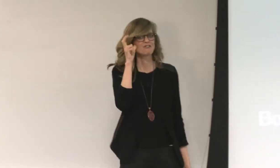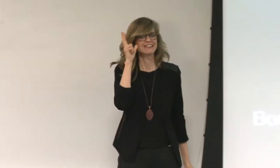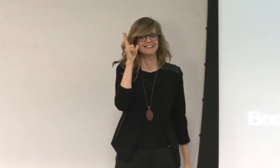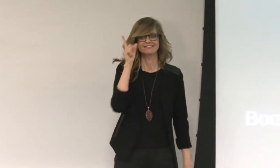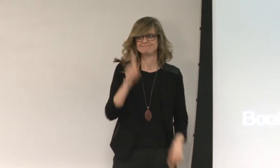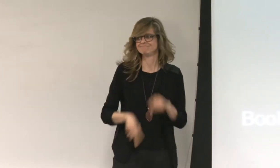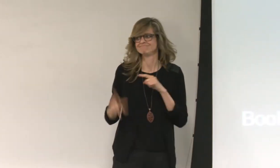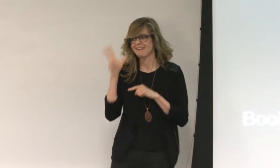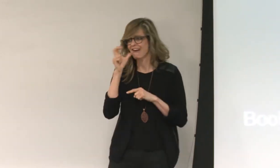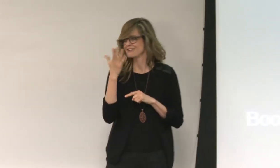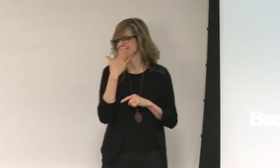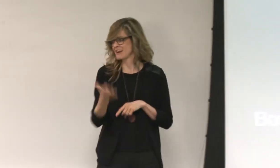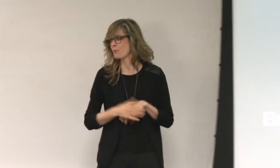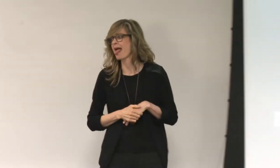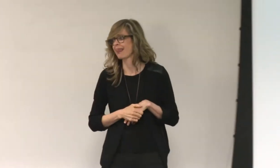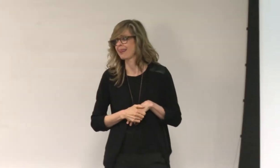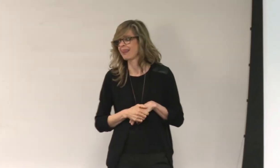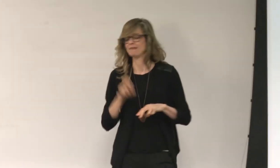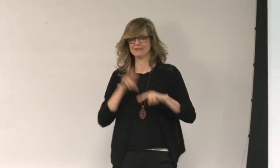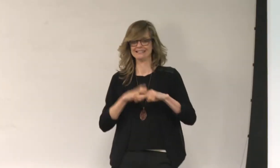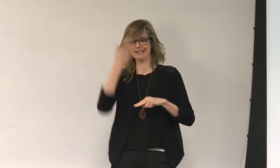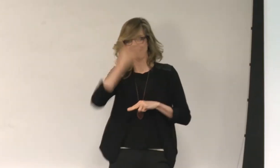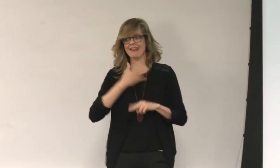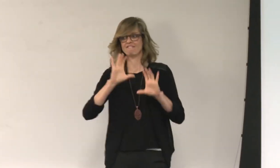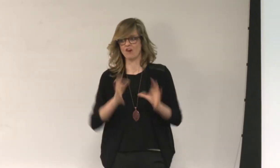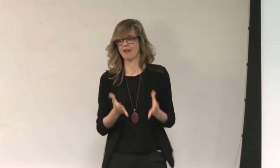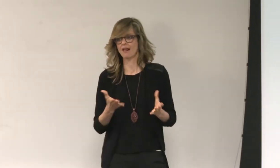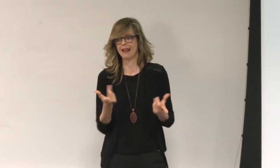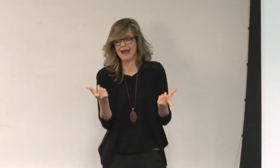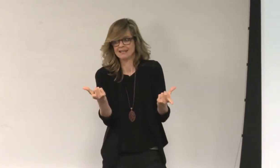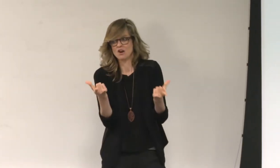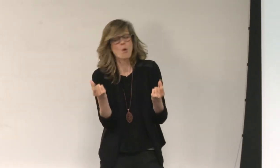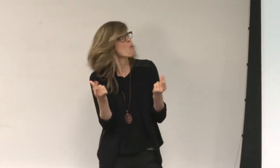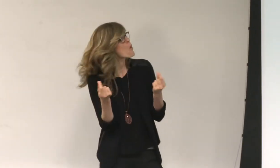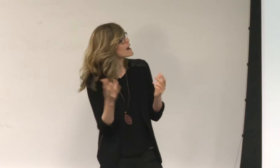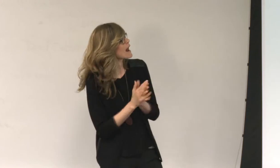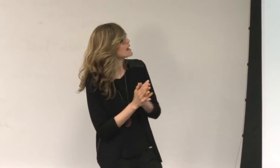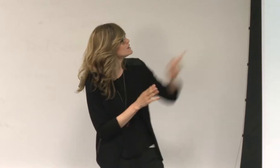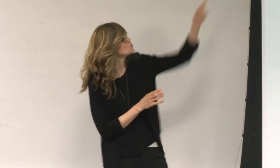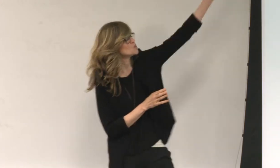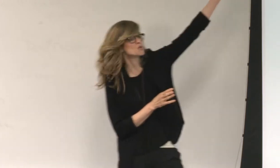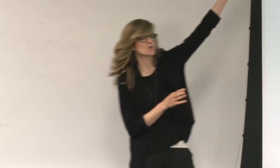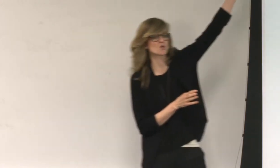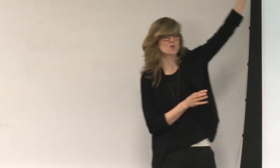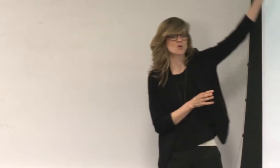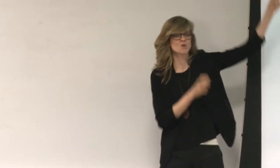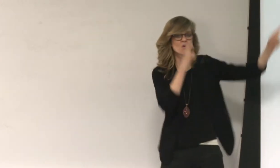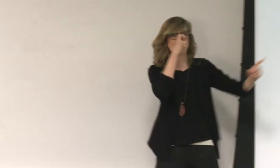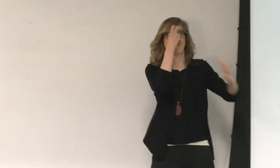SO, I REALLY COULD NOT HEAR VERY WELL, AND I SAT IN THE FRONT OF THE CLASSROOM